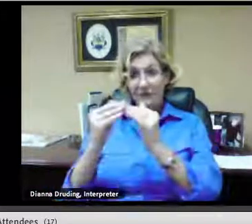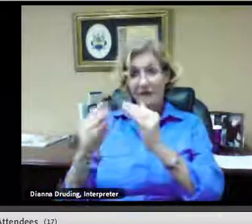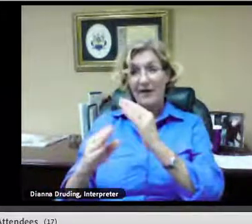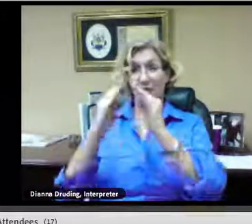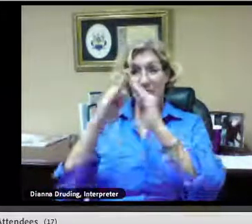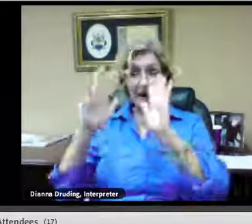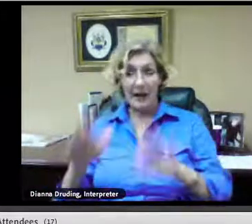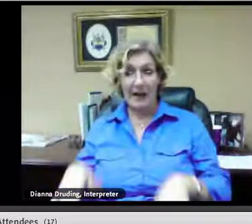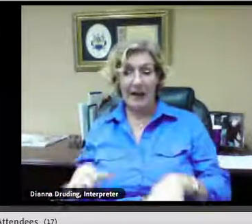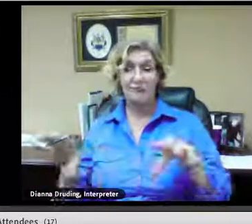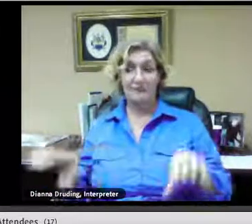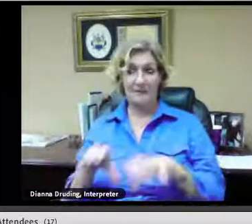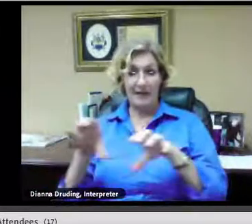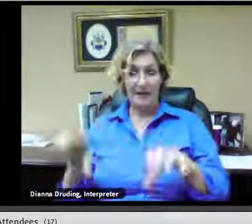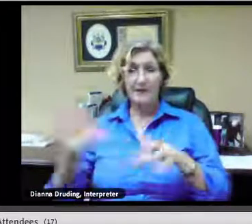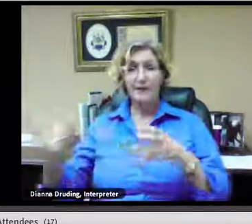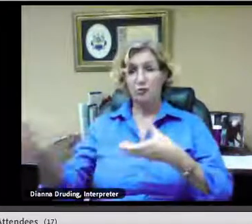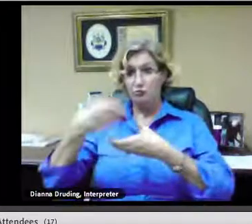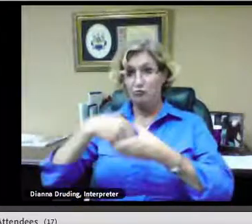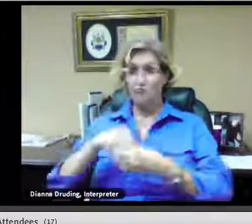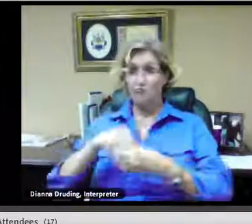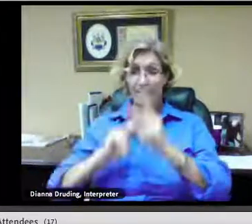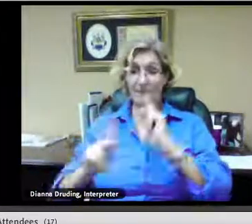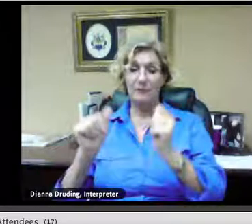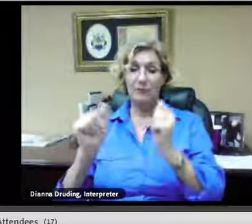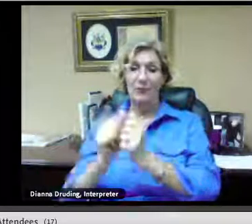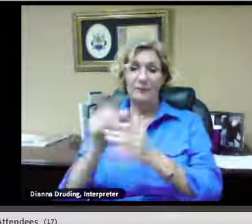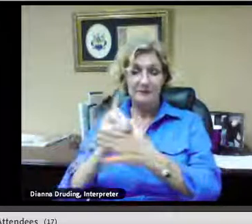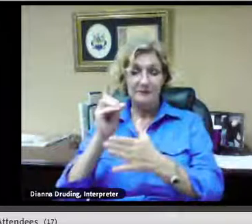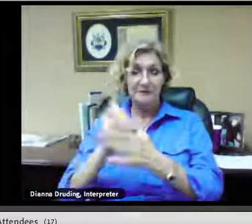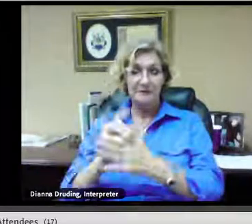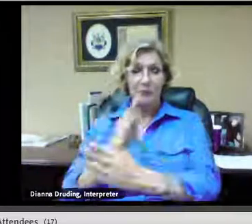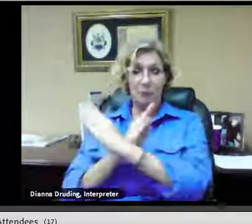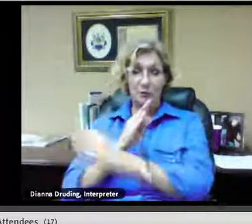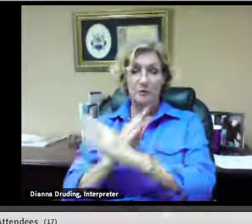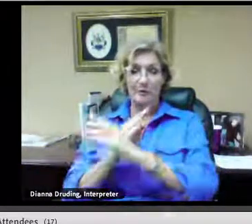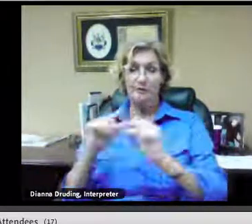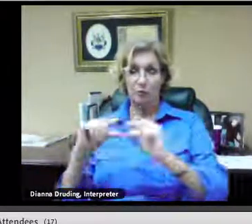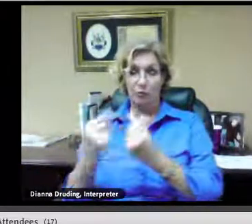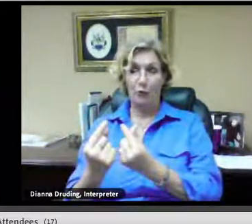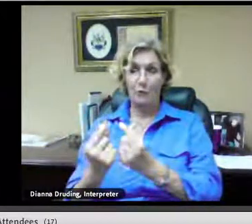I think it's really important, too, to... I want to make a caveat here about deaf culture,